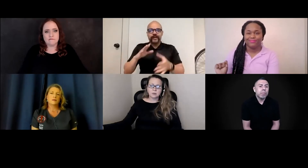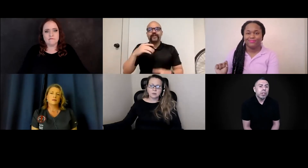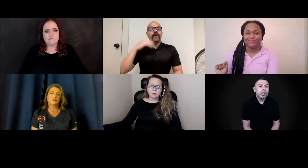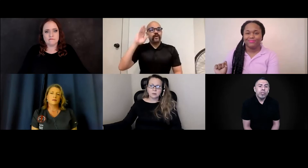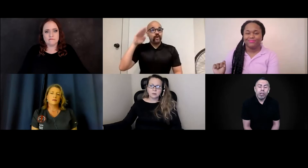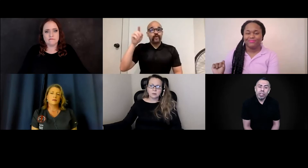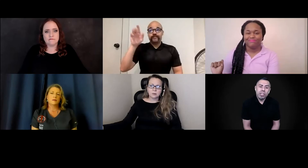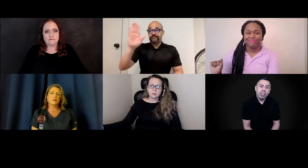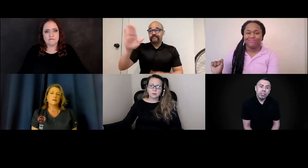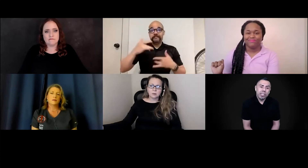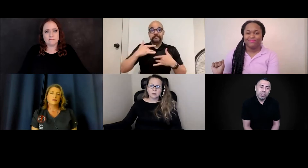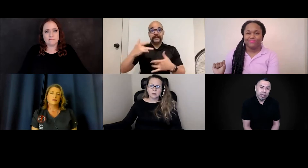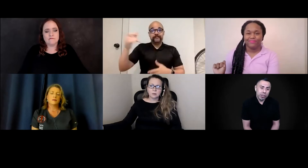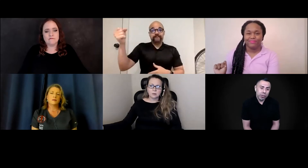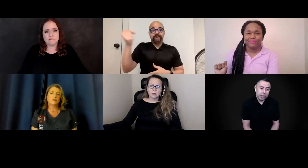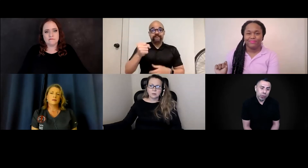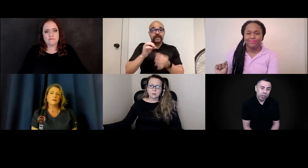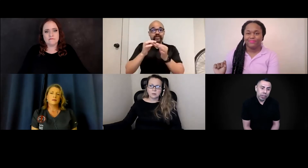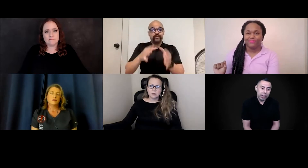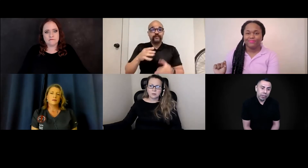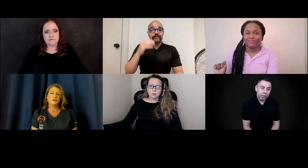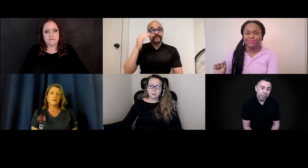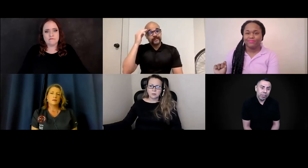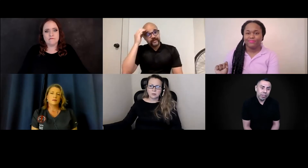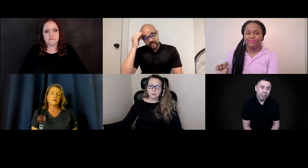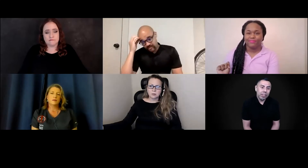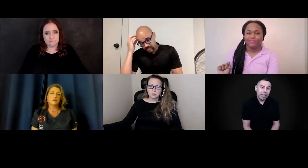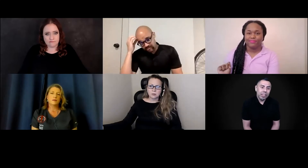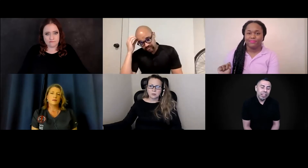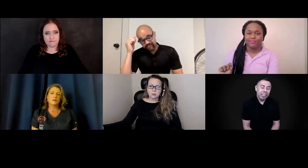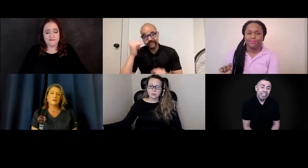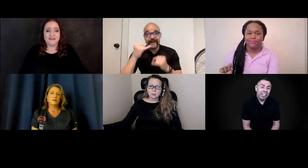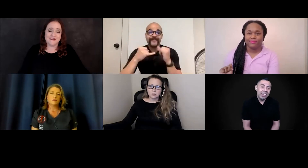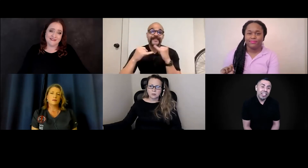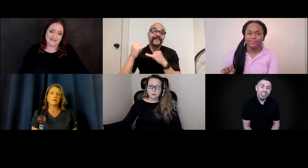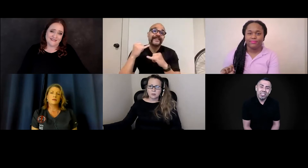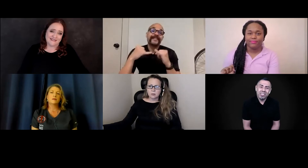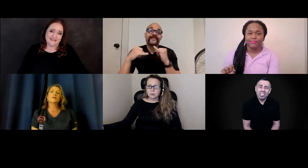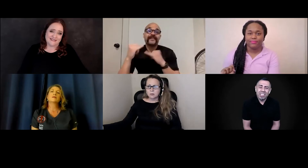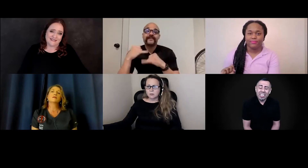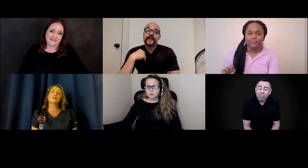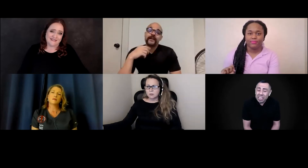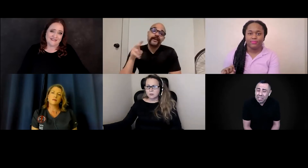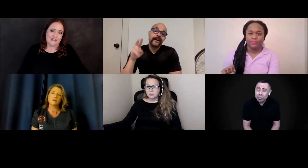So I reached out to that disability services coordinator indicating that there's a little